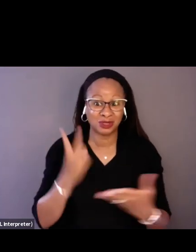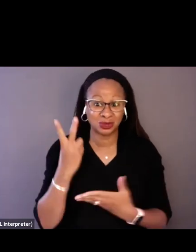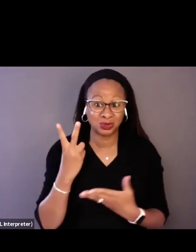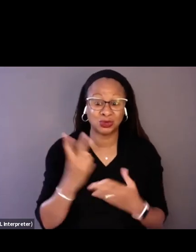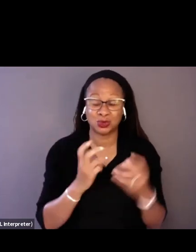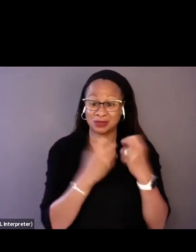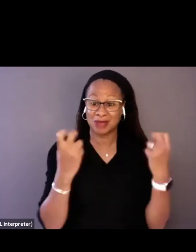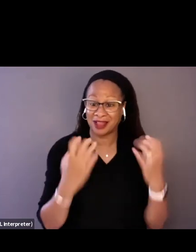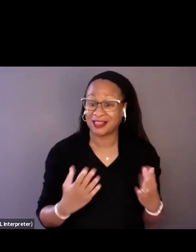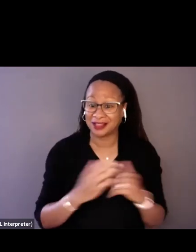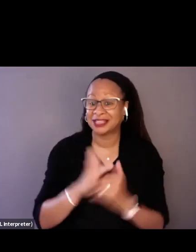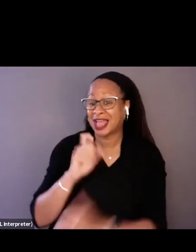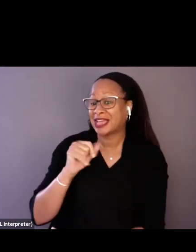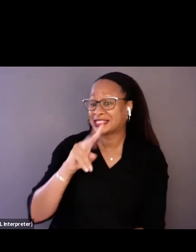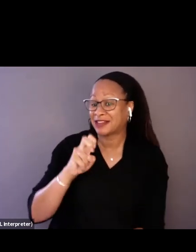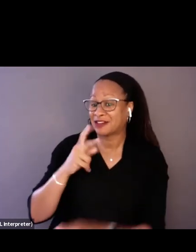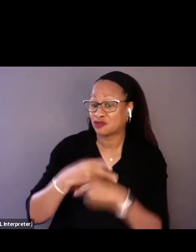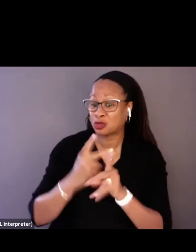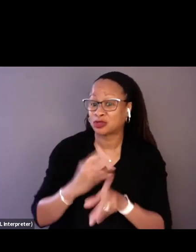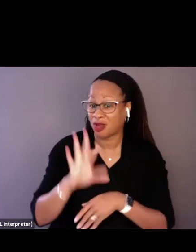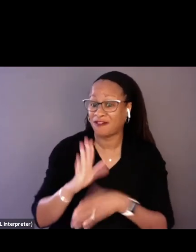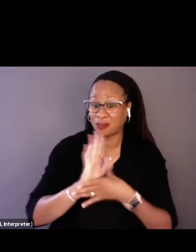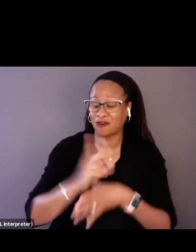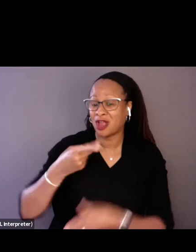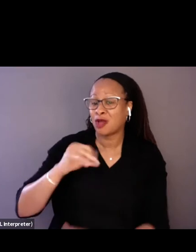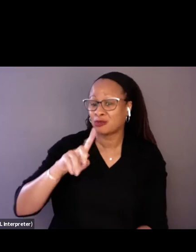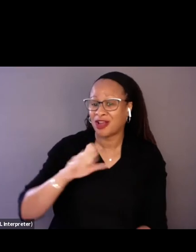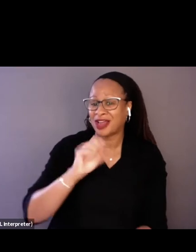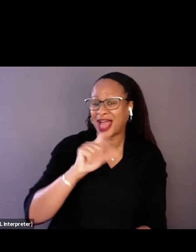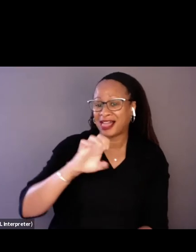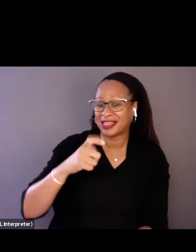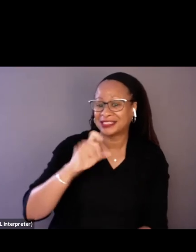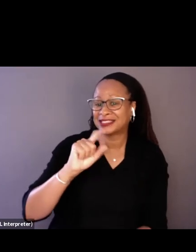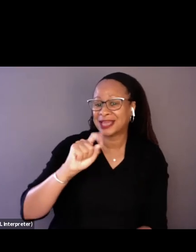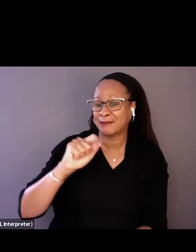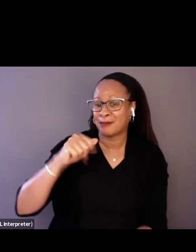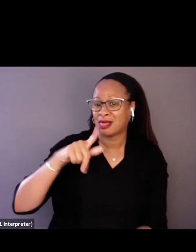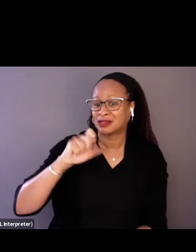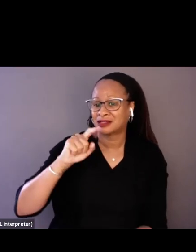executive producers of Pride, Alex Stapleton and Christine Vachone,